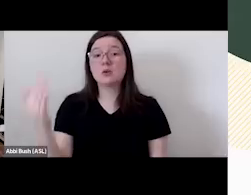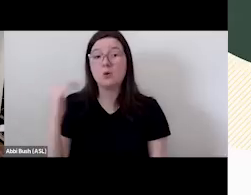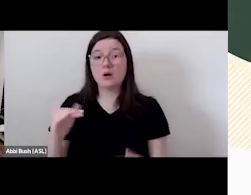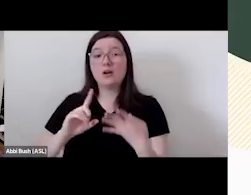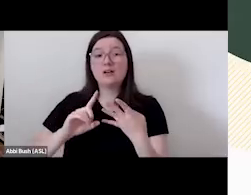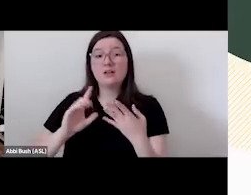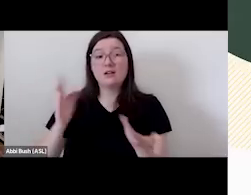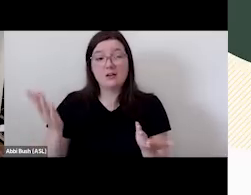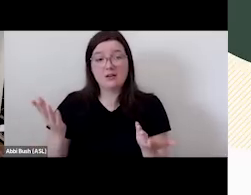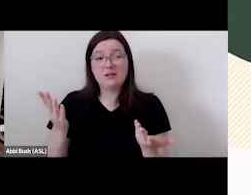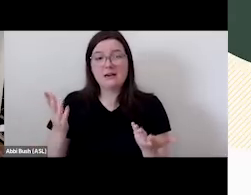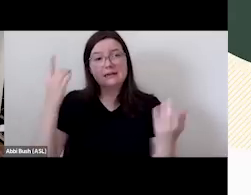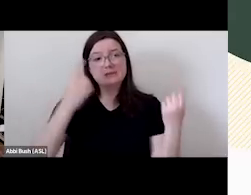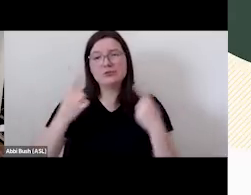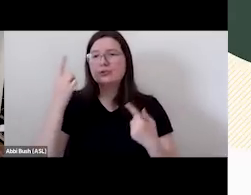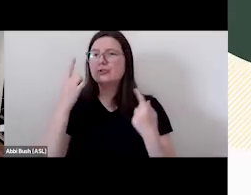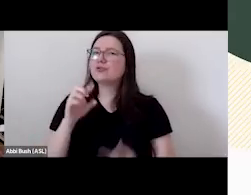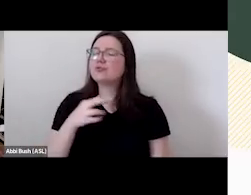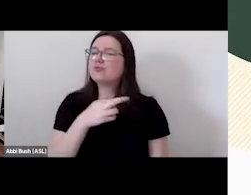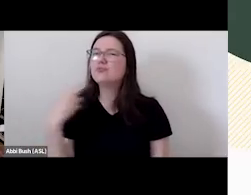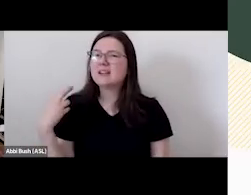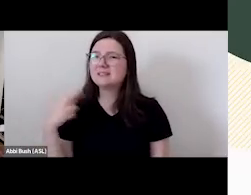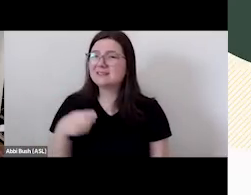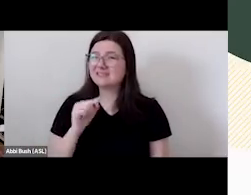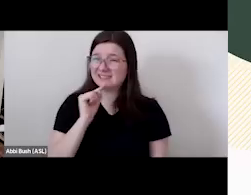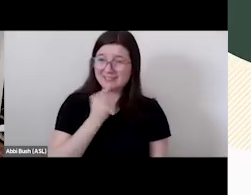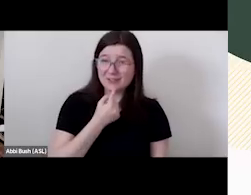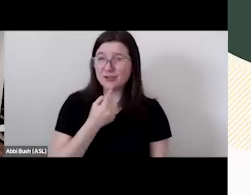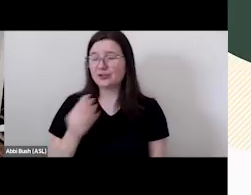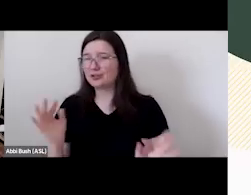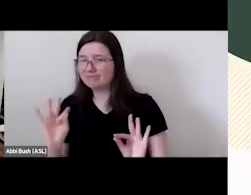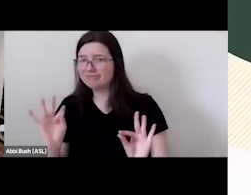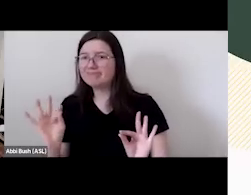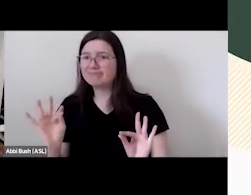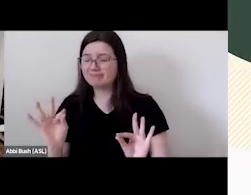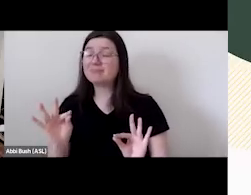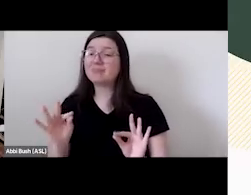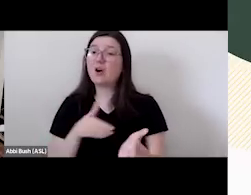but high expectations of what people need and what a healthy and safe living environment looks like.